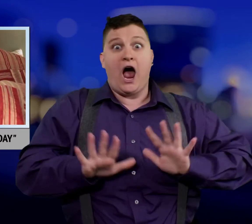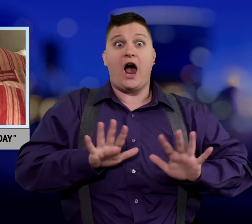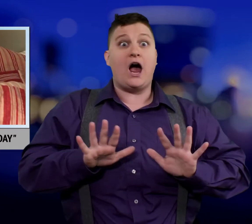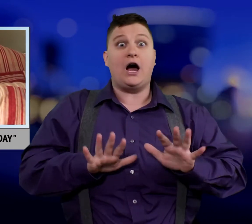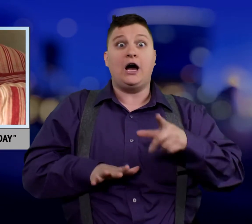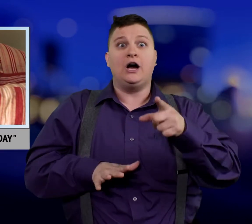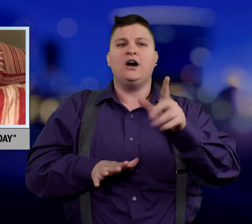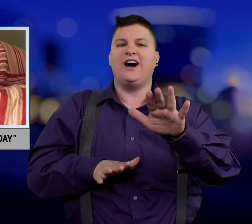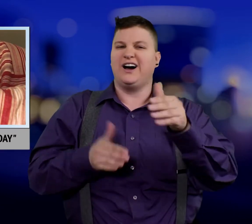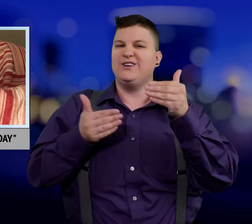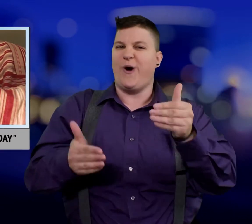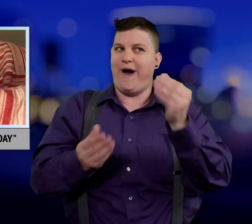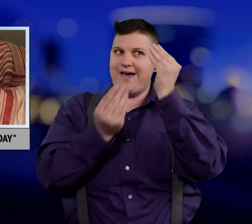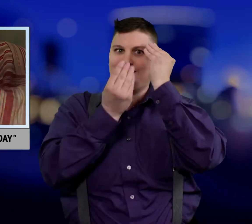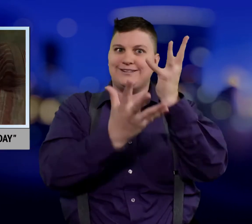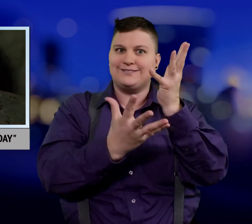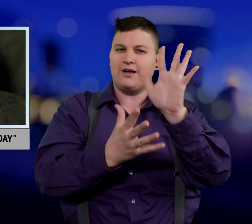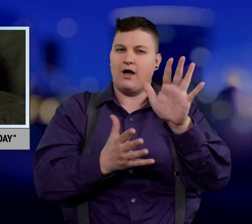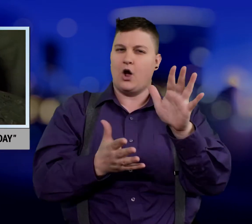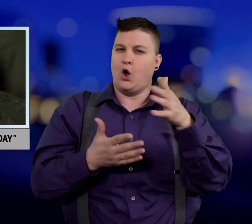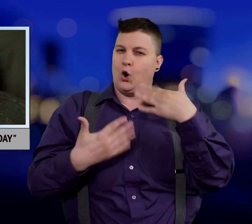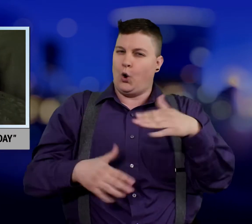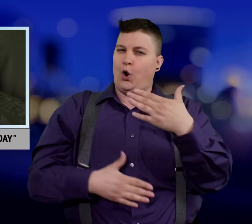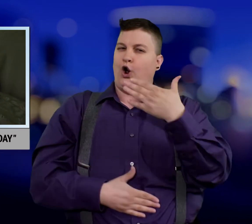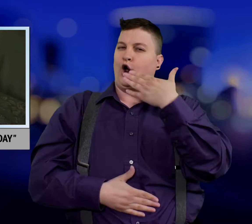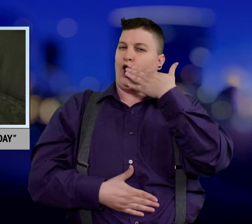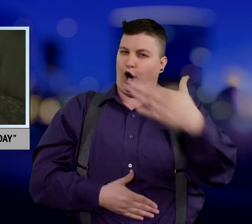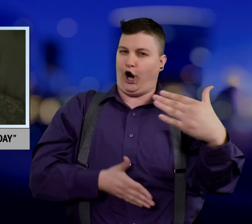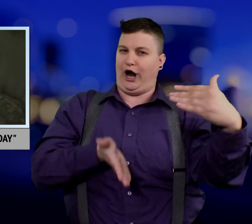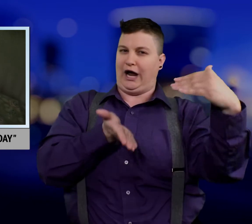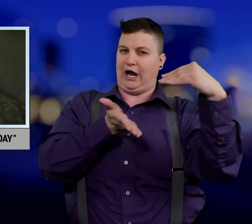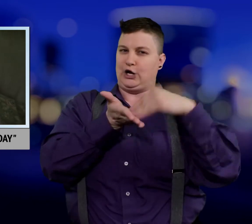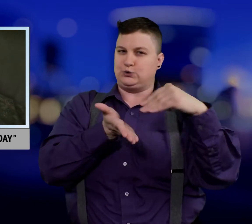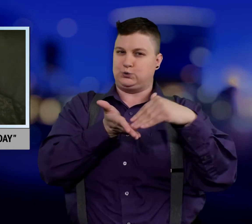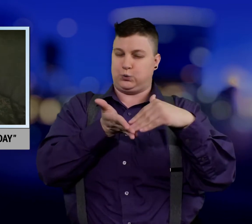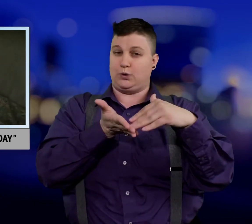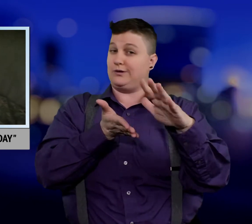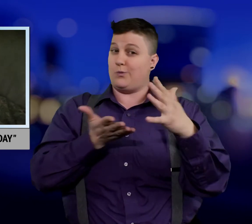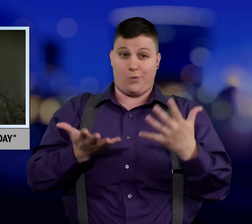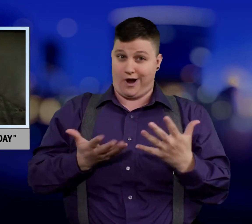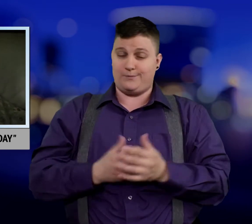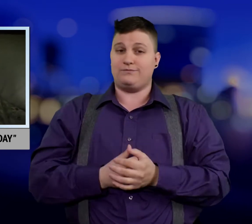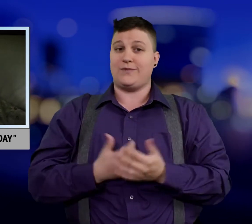in class, just tell them you have a really good excuse.